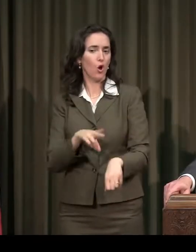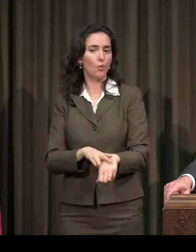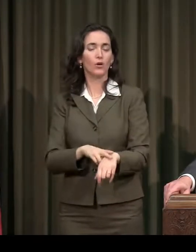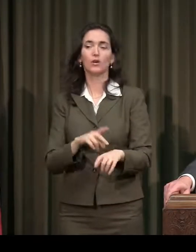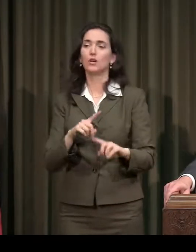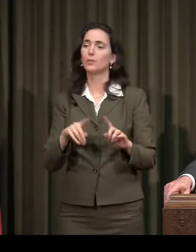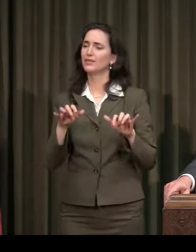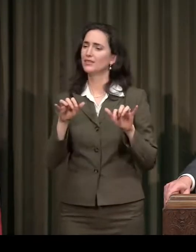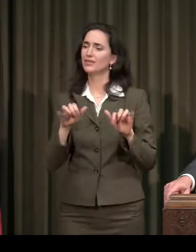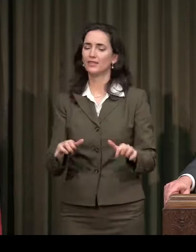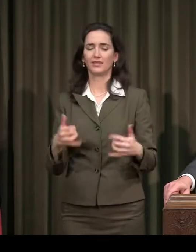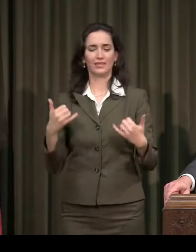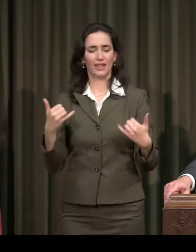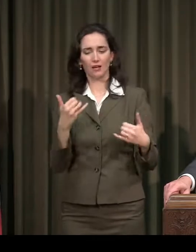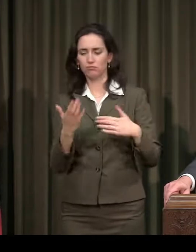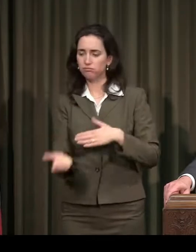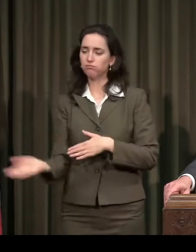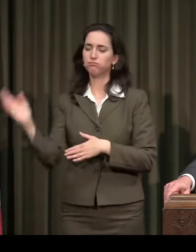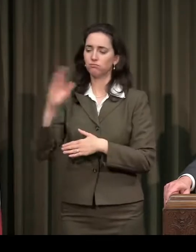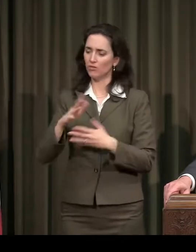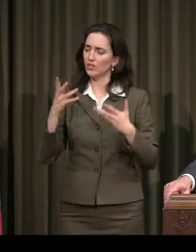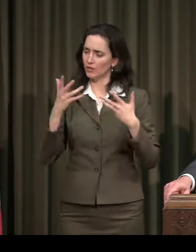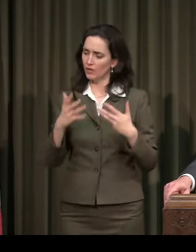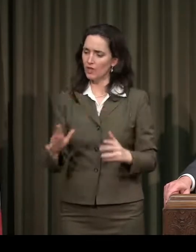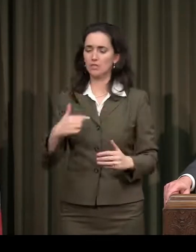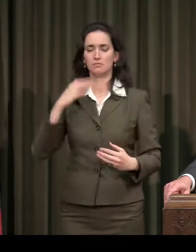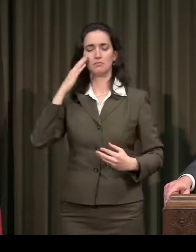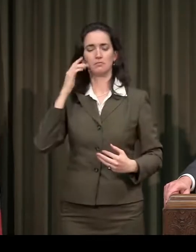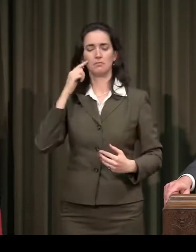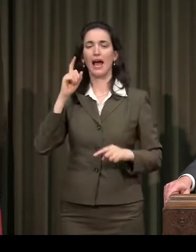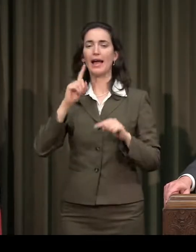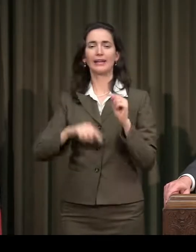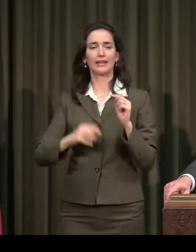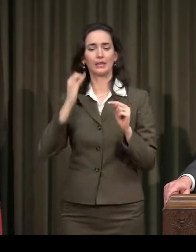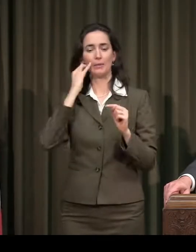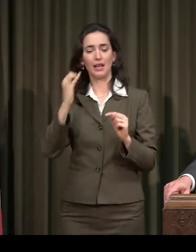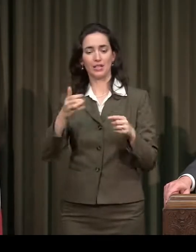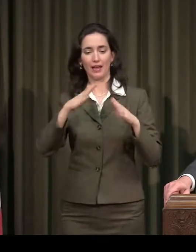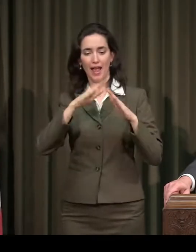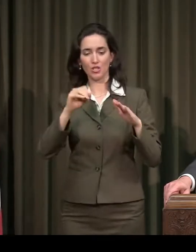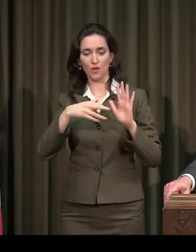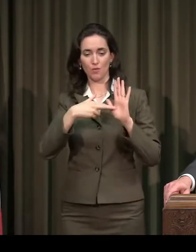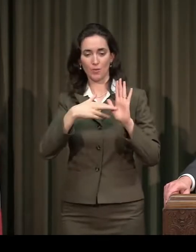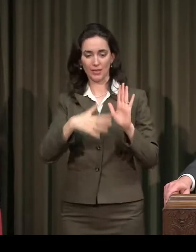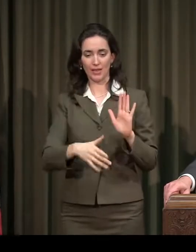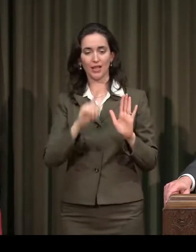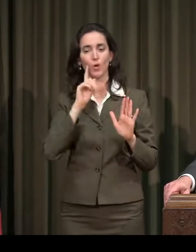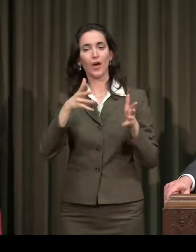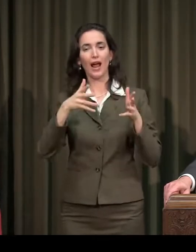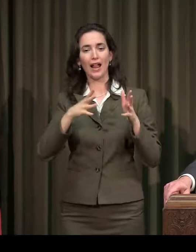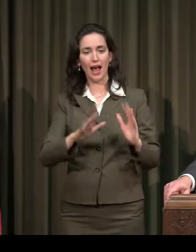that the house of representatives would allow this whole process to come